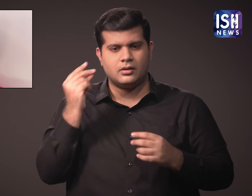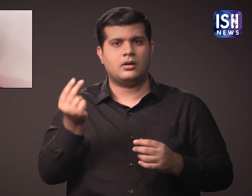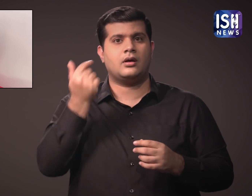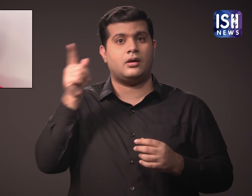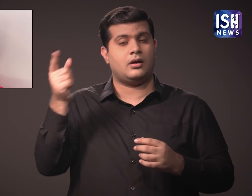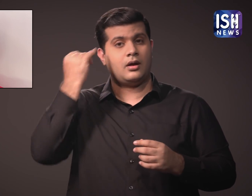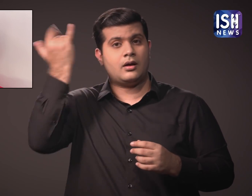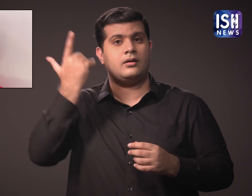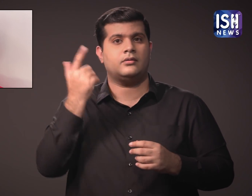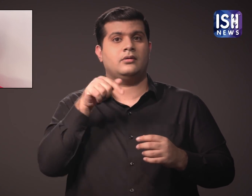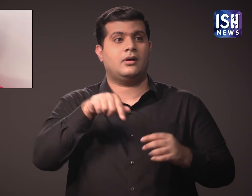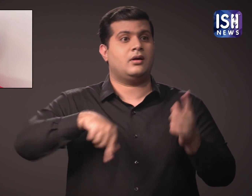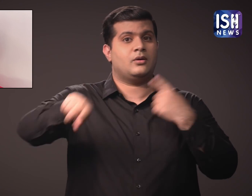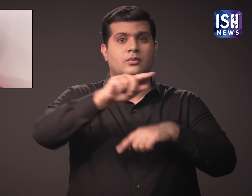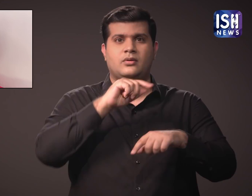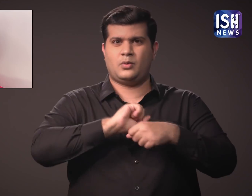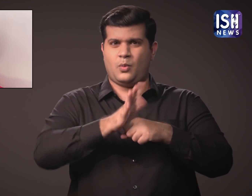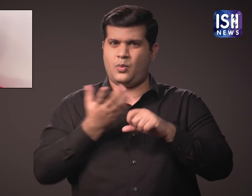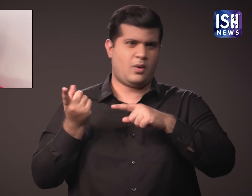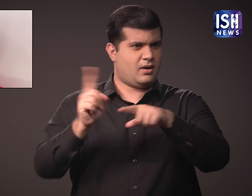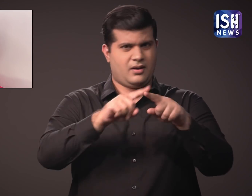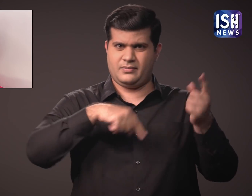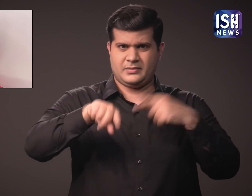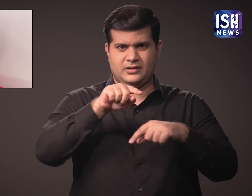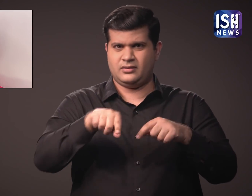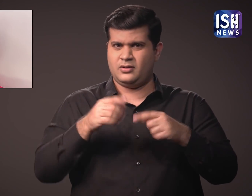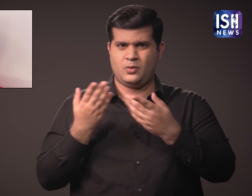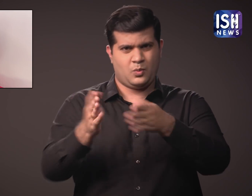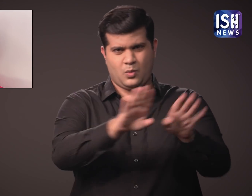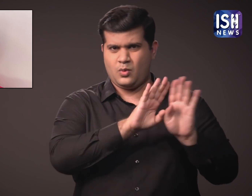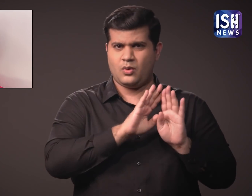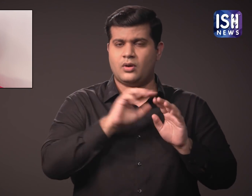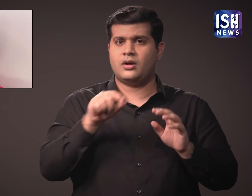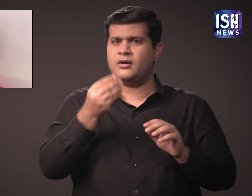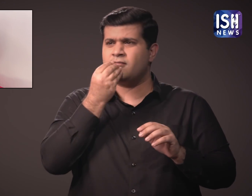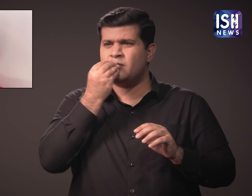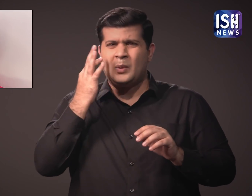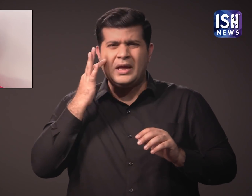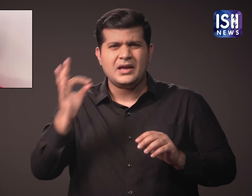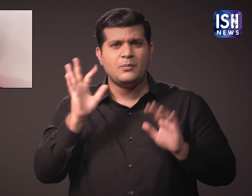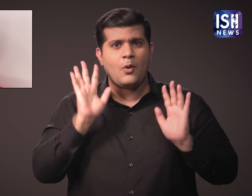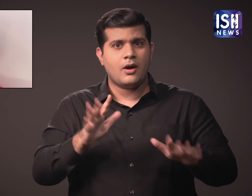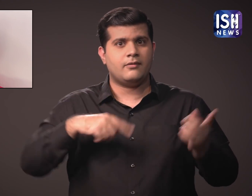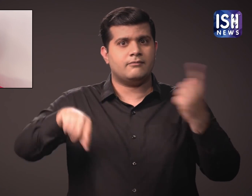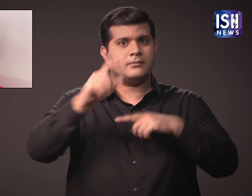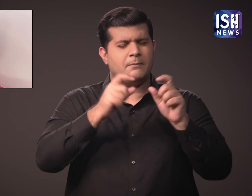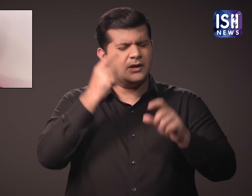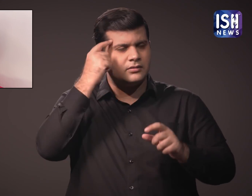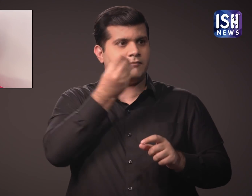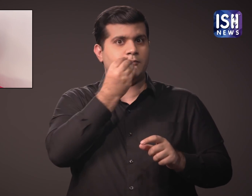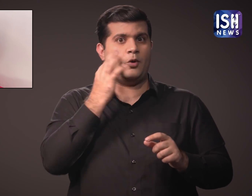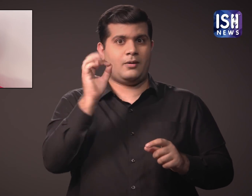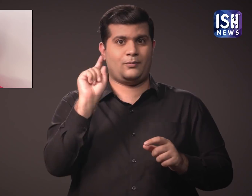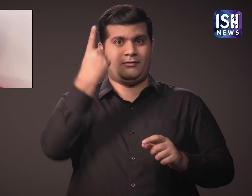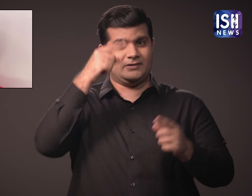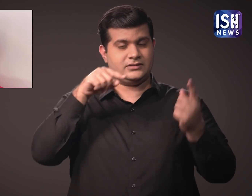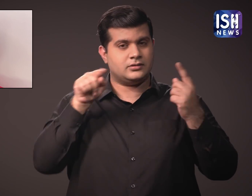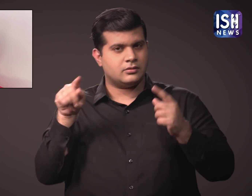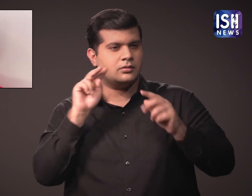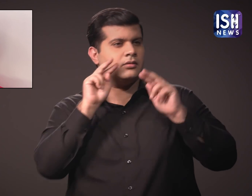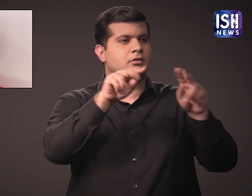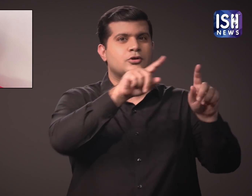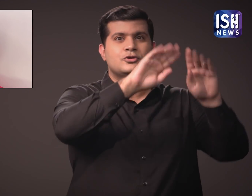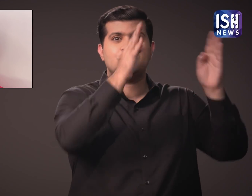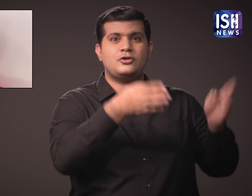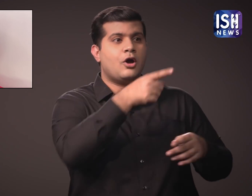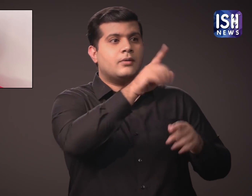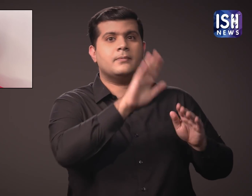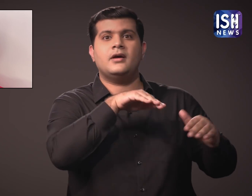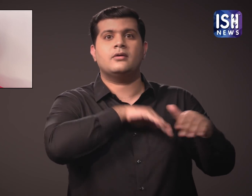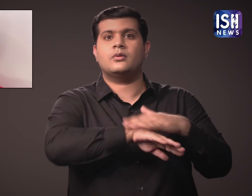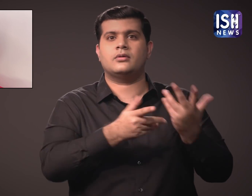He then realised that due to lockdown stores stocked essential items such as